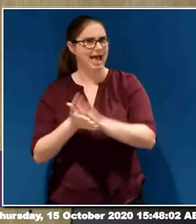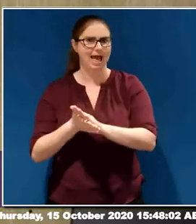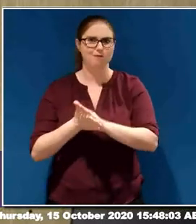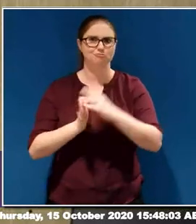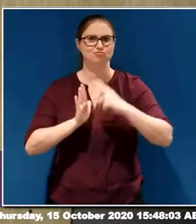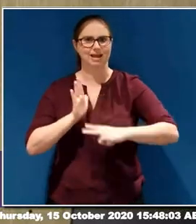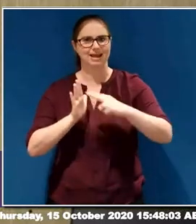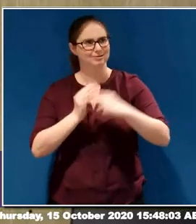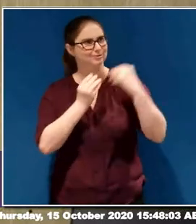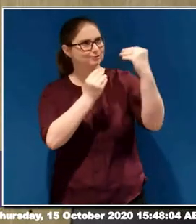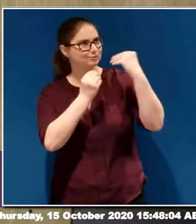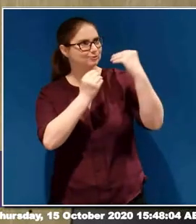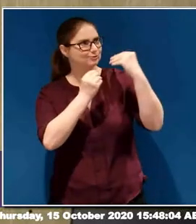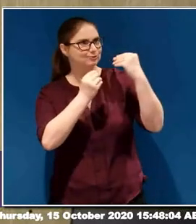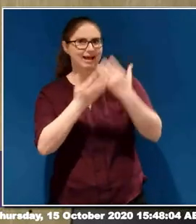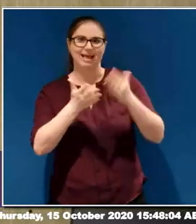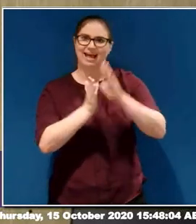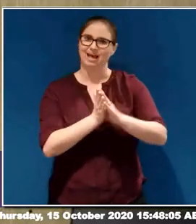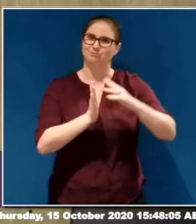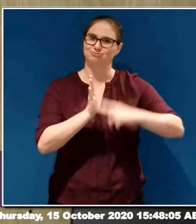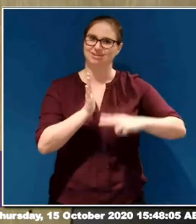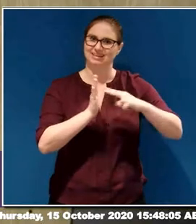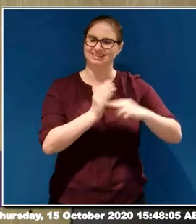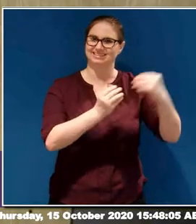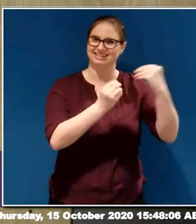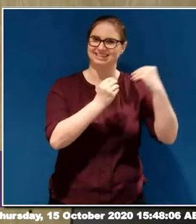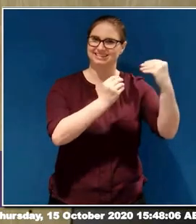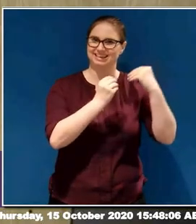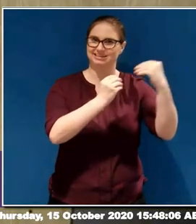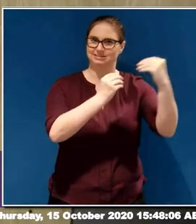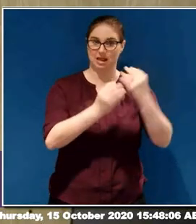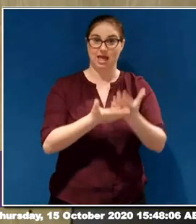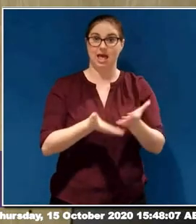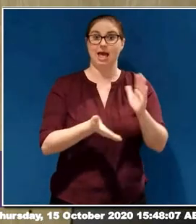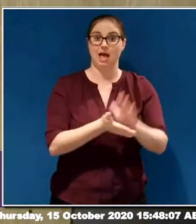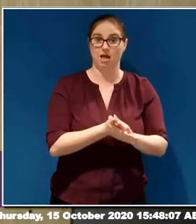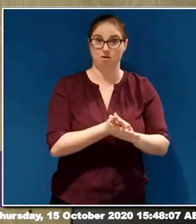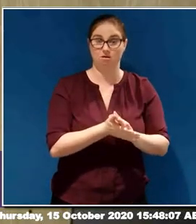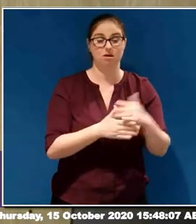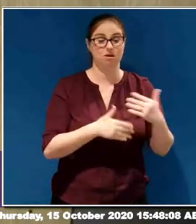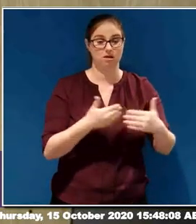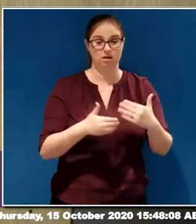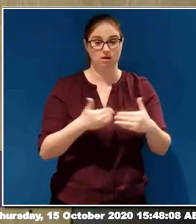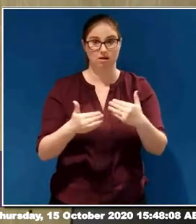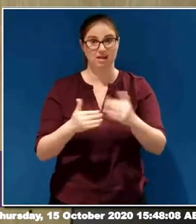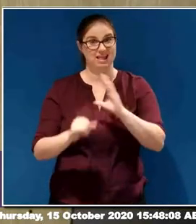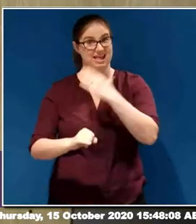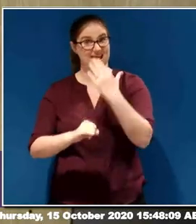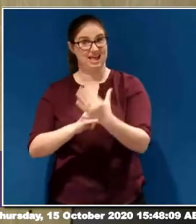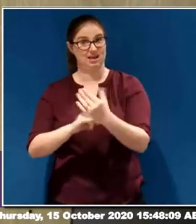If you don't consolidate the essential sort of key skills at that stage,